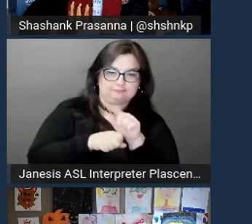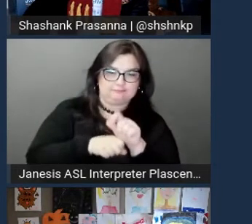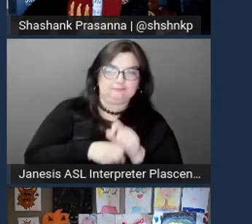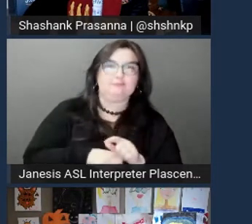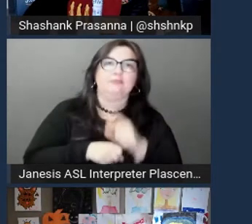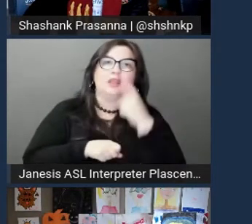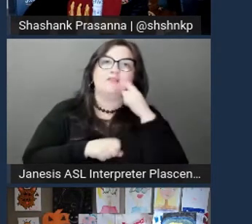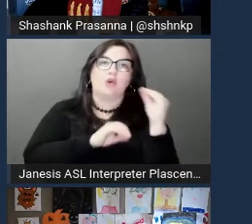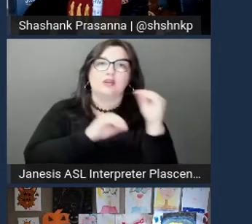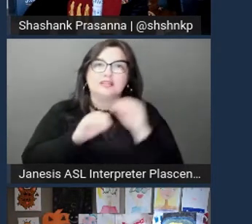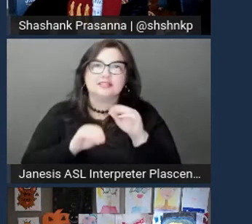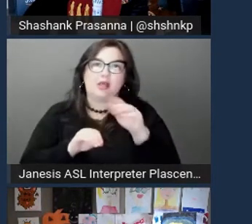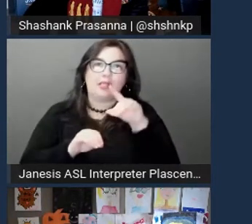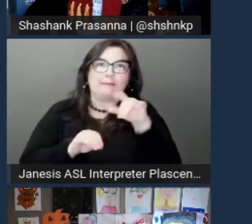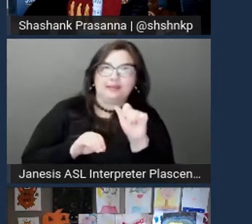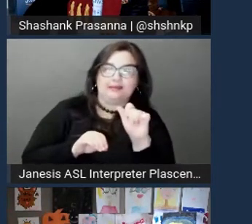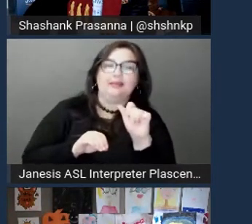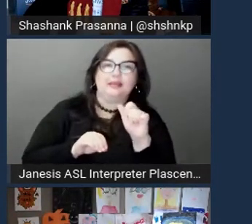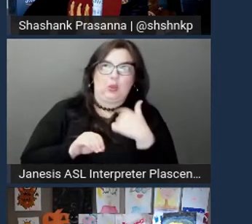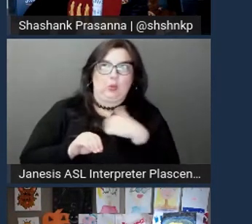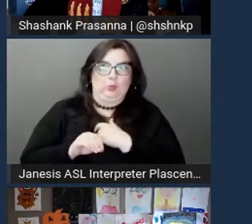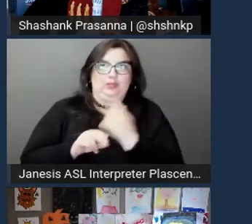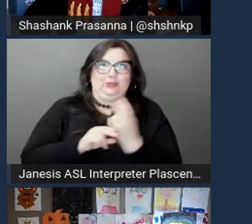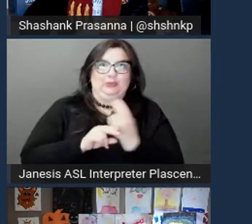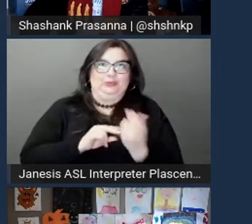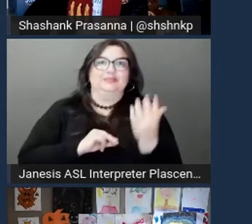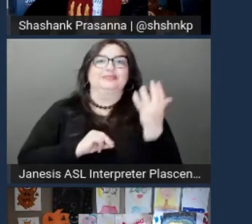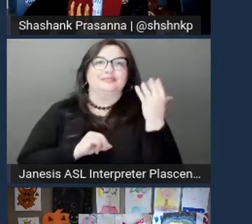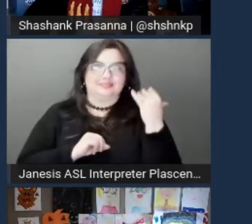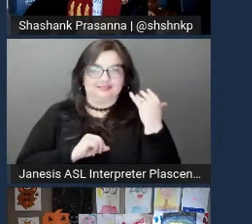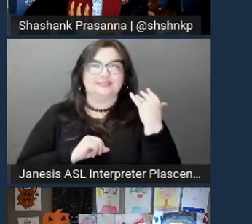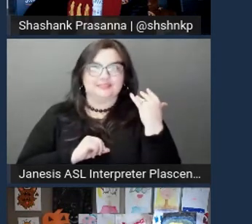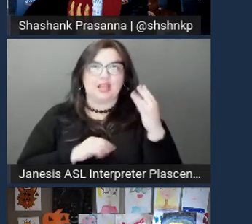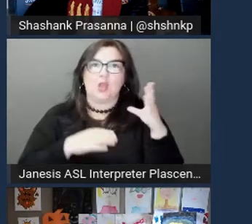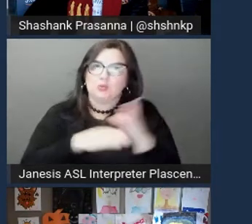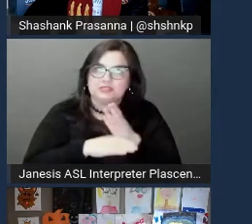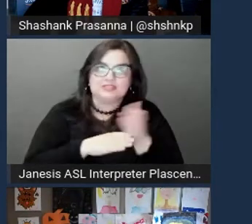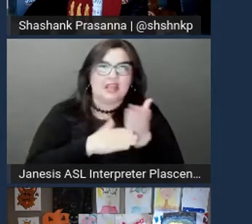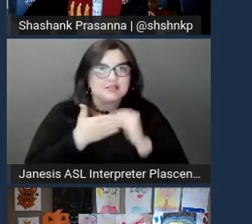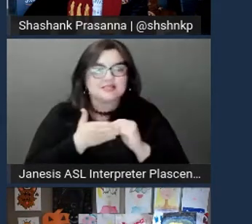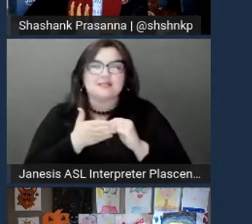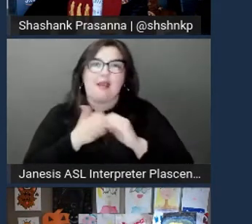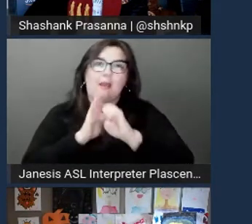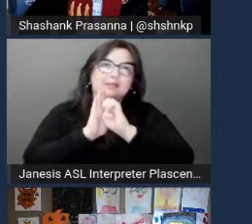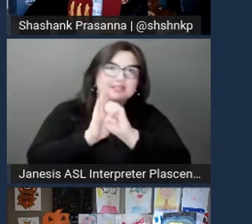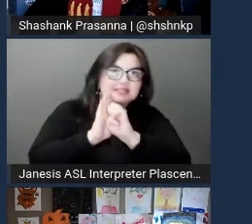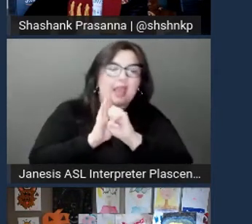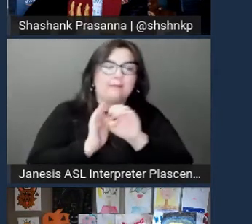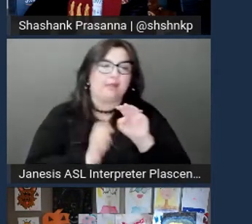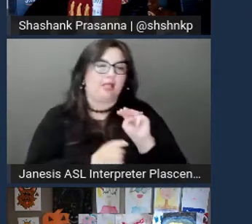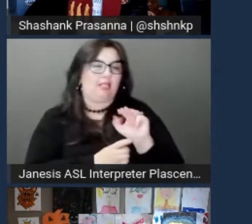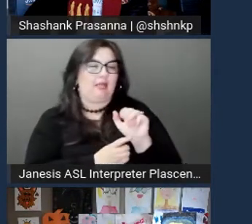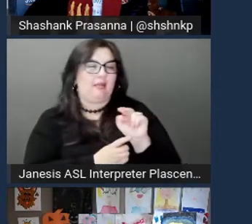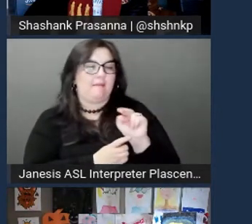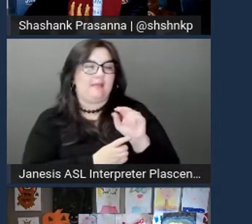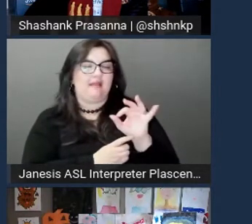which we used to use. We are sharing some of the examples of the manifest. So if this satisfying for you,